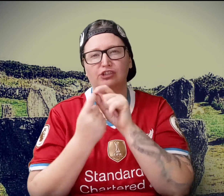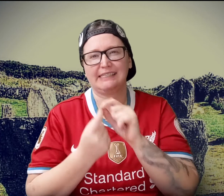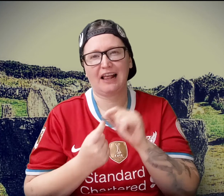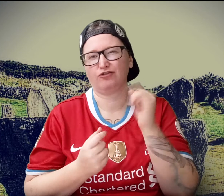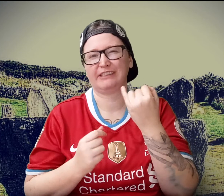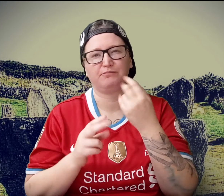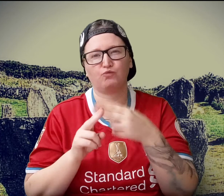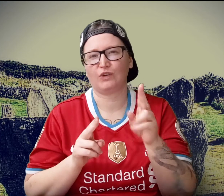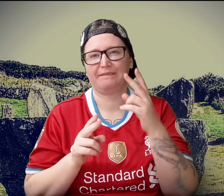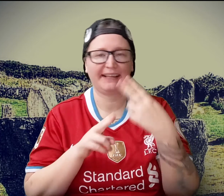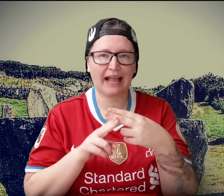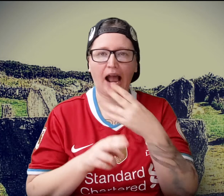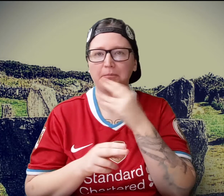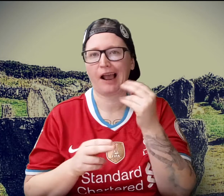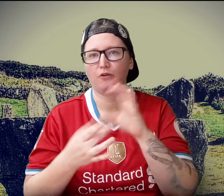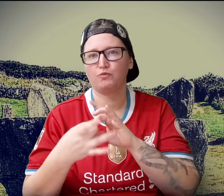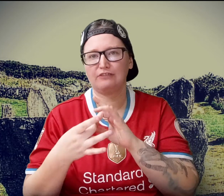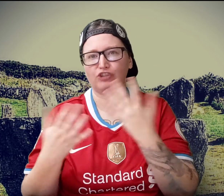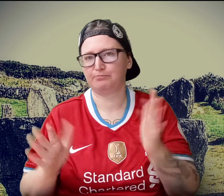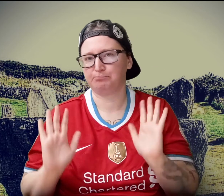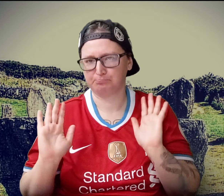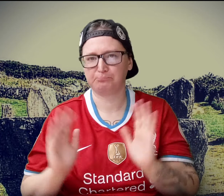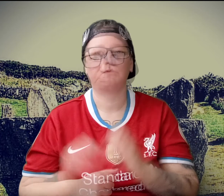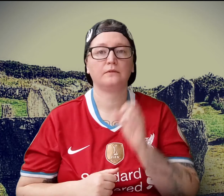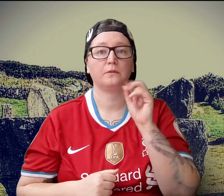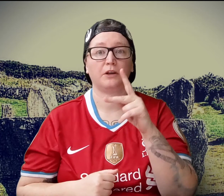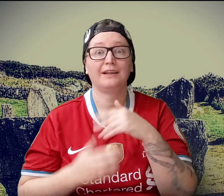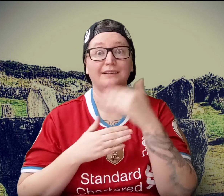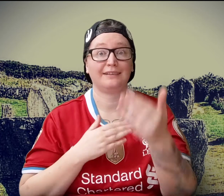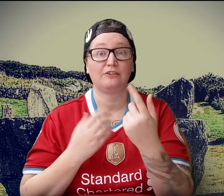to put too many details in yet I just want to put in a name and what their relationship is